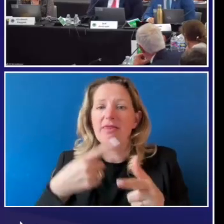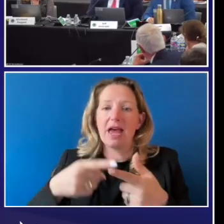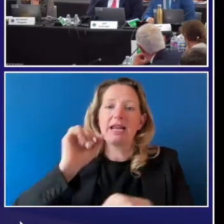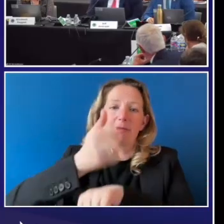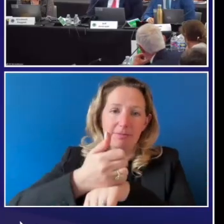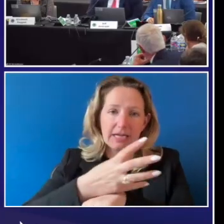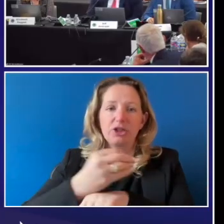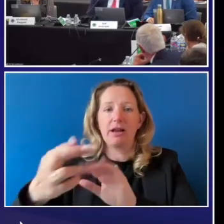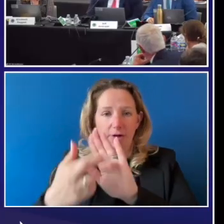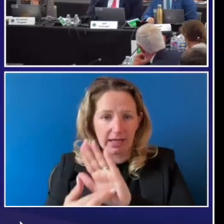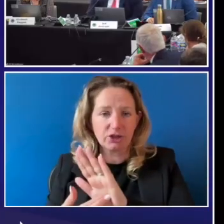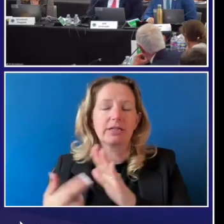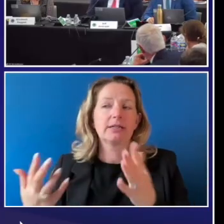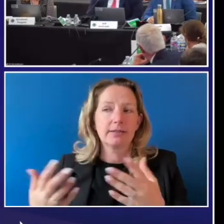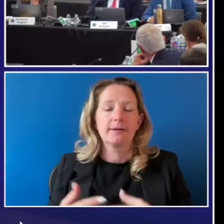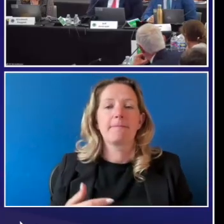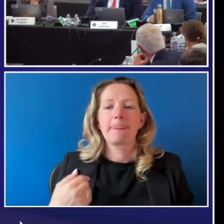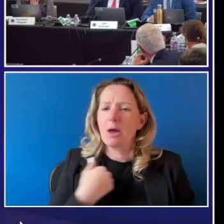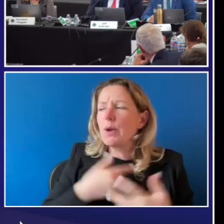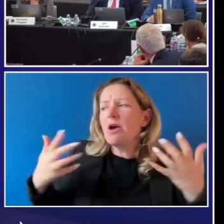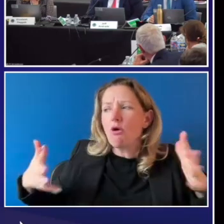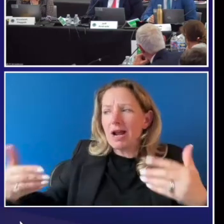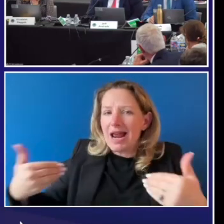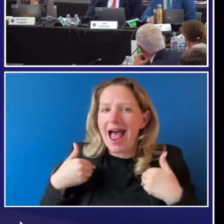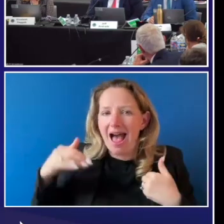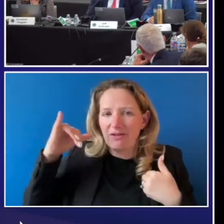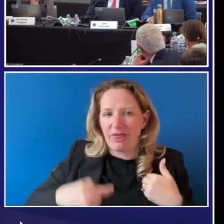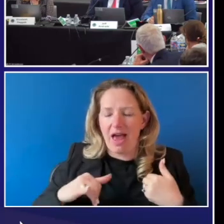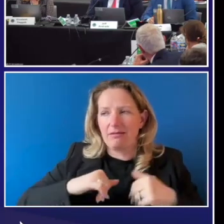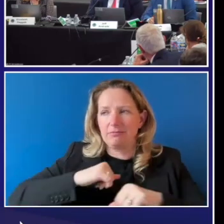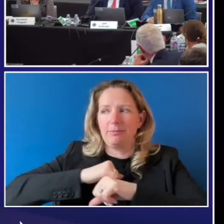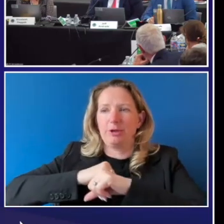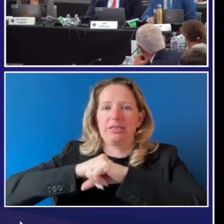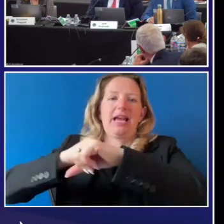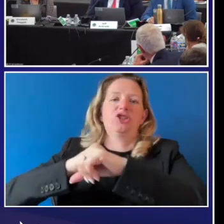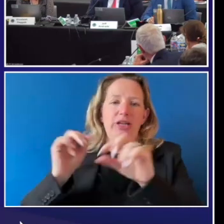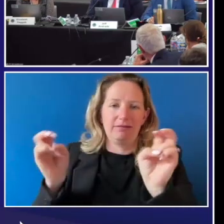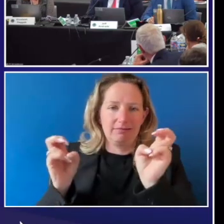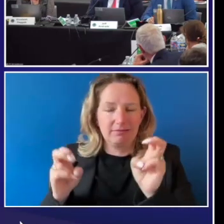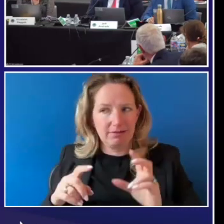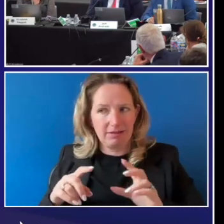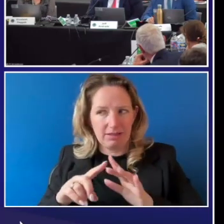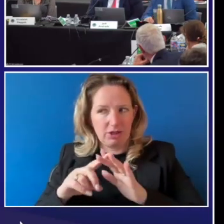So I think we already have that protection built in here. This is again just a way to get them into the application process.